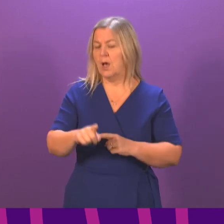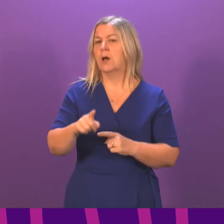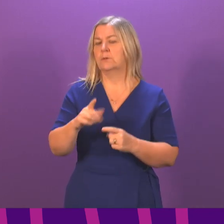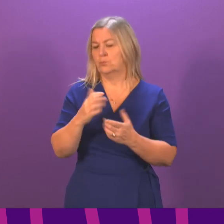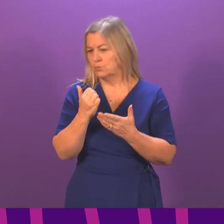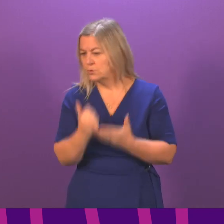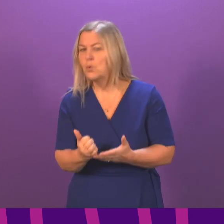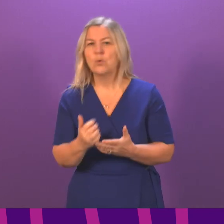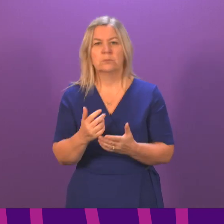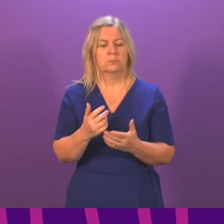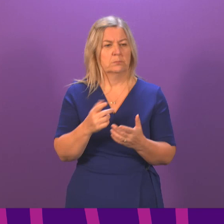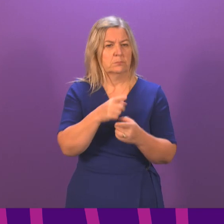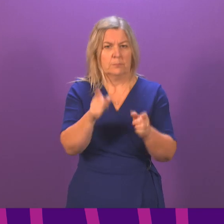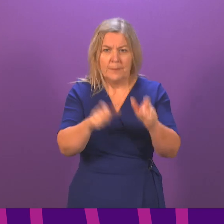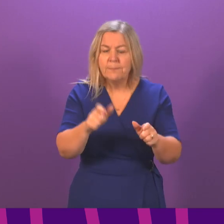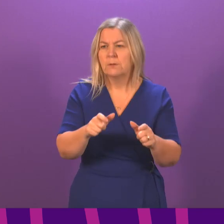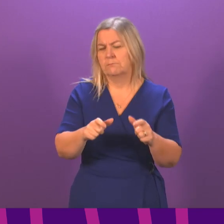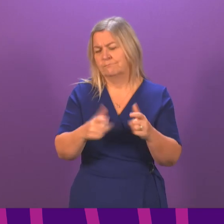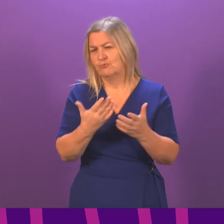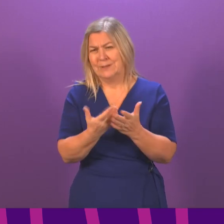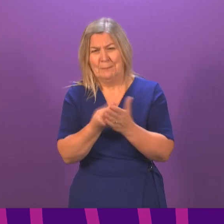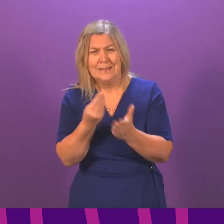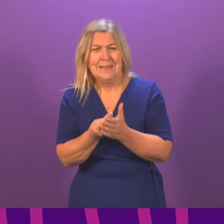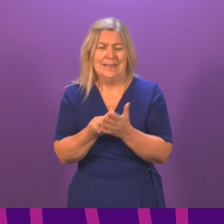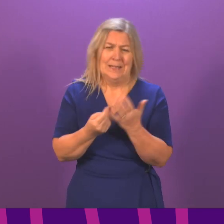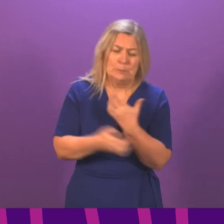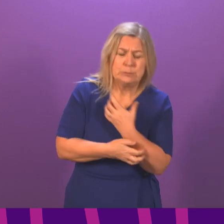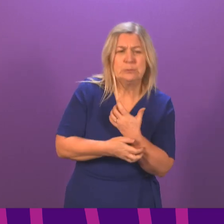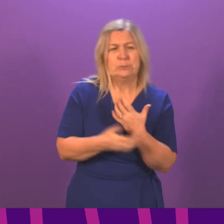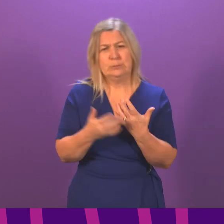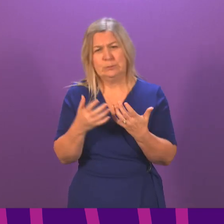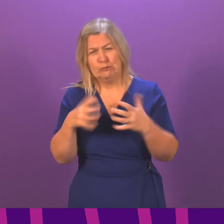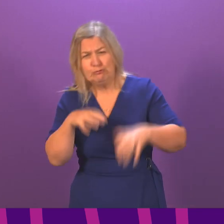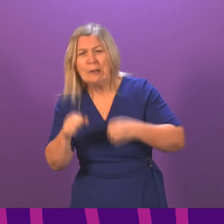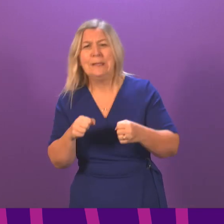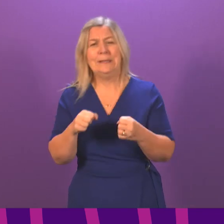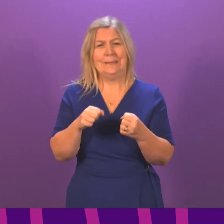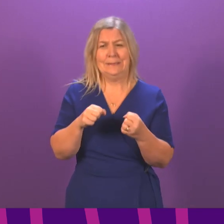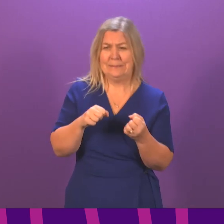help for people who are struggling to pay rent during the pandemic. Updated guidance